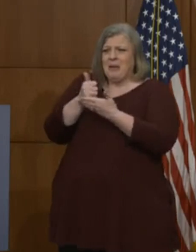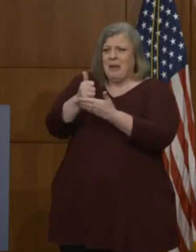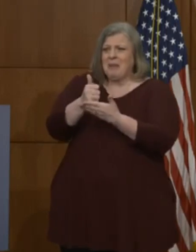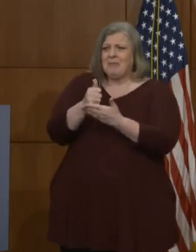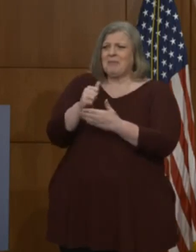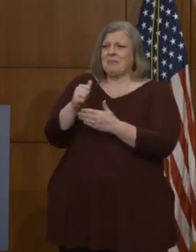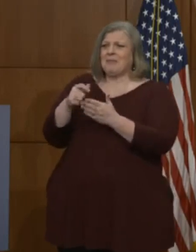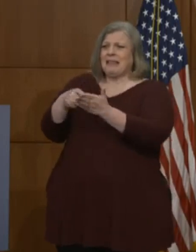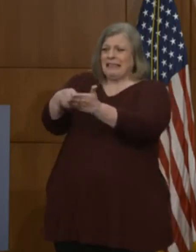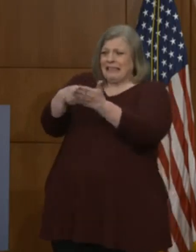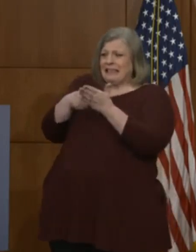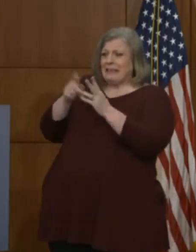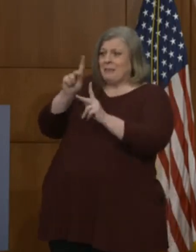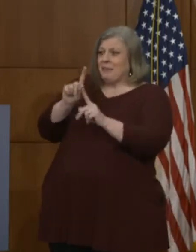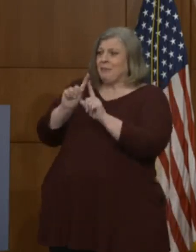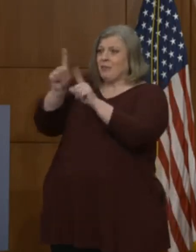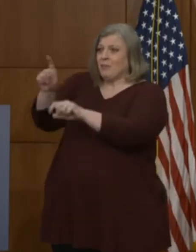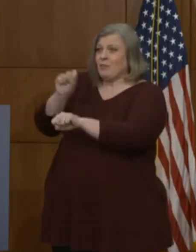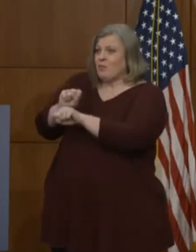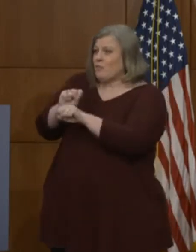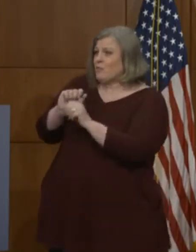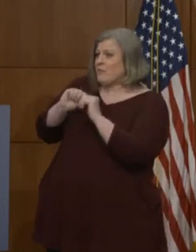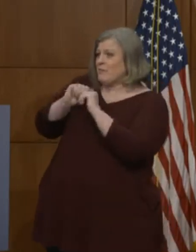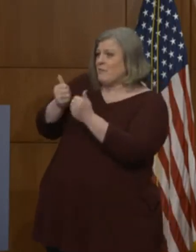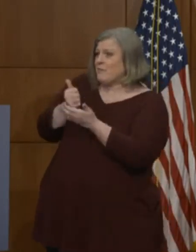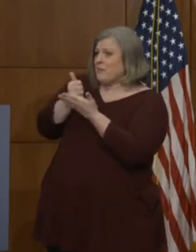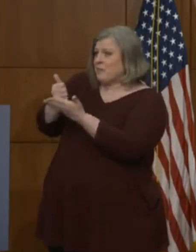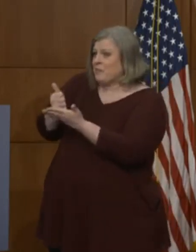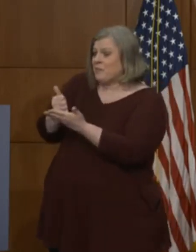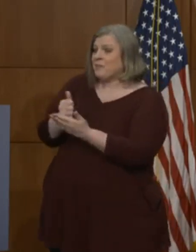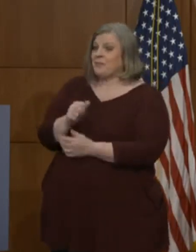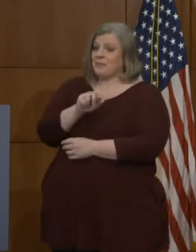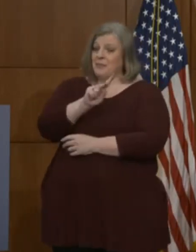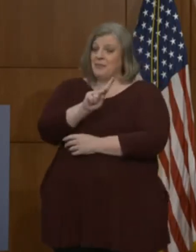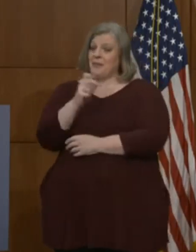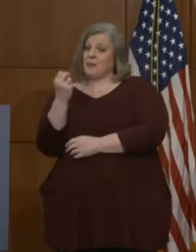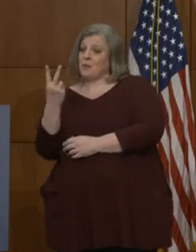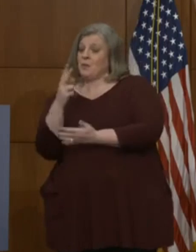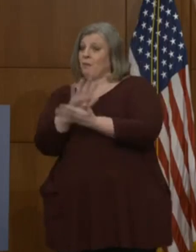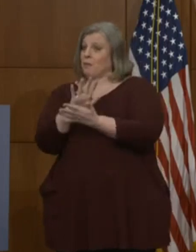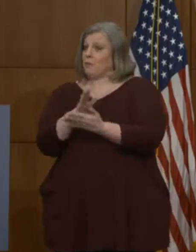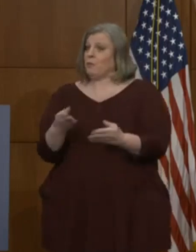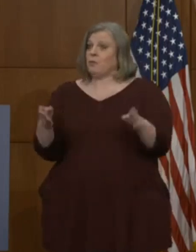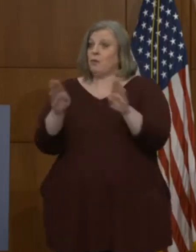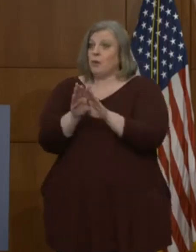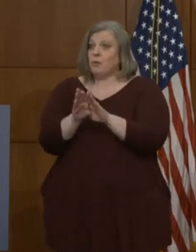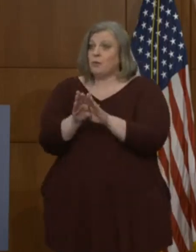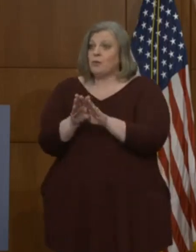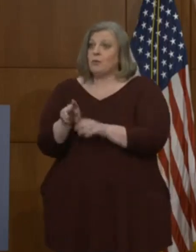WE ARE HELPING OUR ESSENTIAL WORKERS. THE CLOSURE OF OUR K. WORKERS. THE CLOSURE OF OUR K. THROUGH TWELVE SCHOOLS AFFECT THROUGH TWELVE SCHOOLS AFFECT SOME ONE POINT TWO MILLION